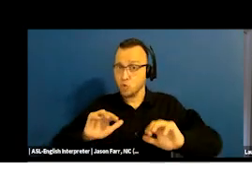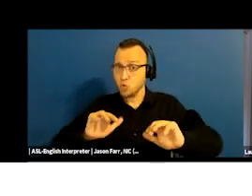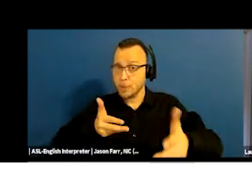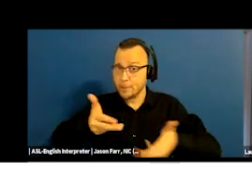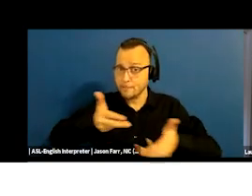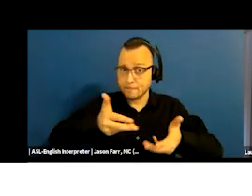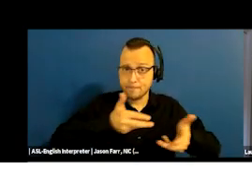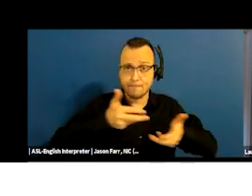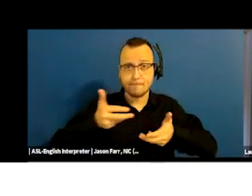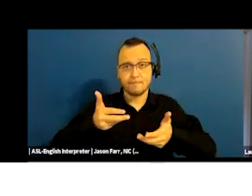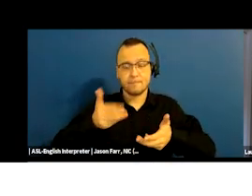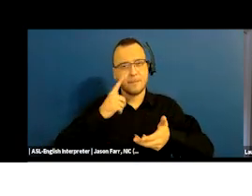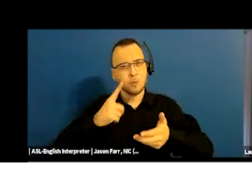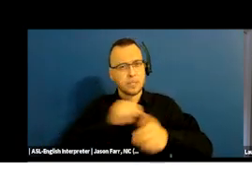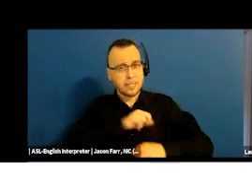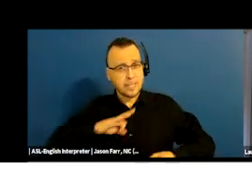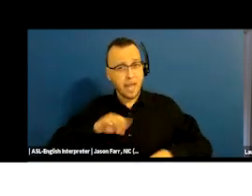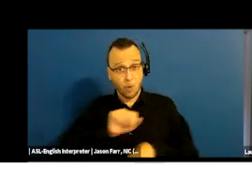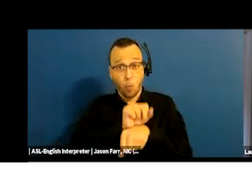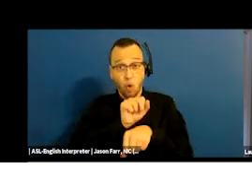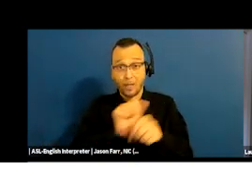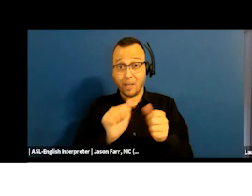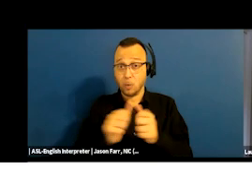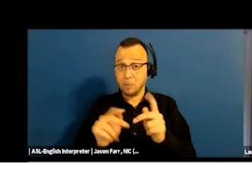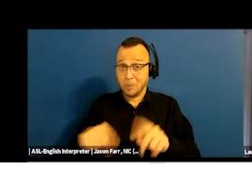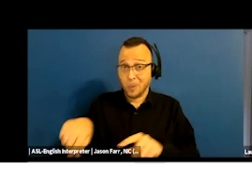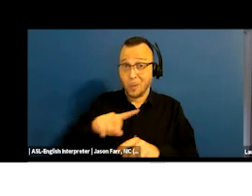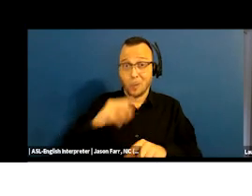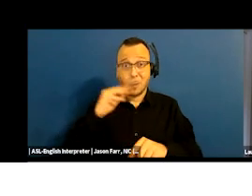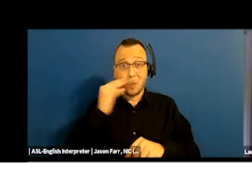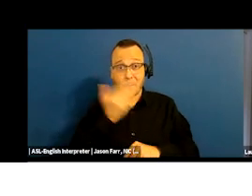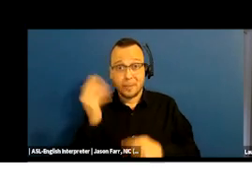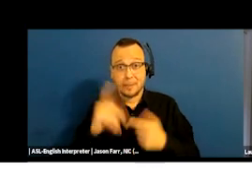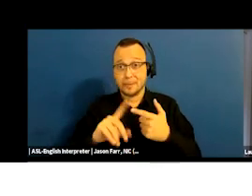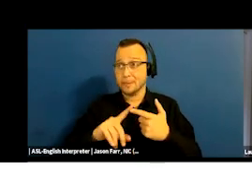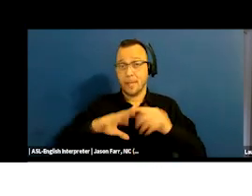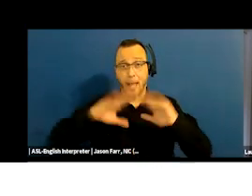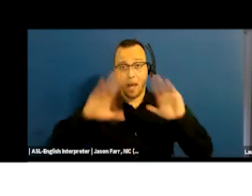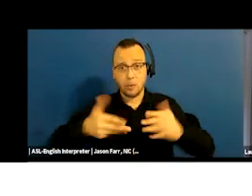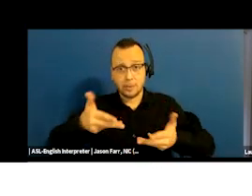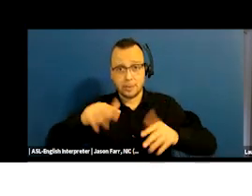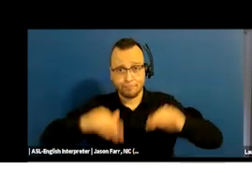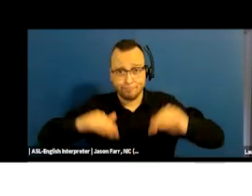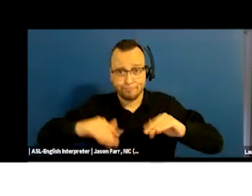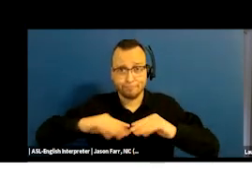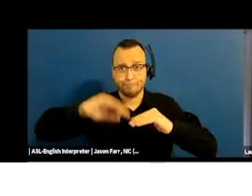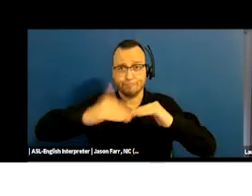As staff and working with other staff, you wanna have a space to check in to make sure people are okay,